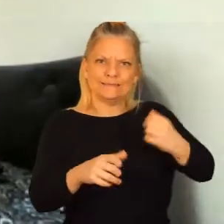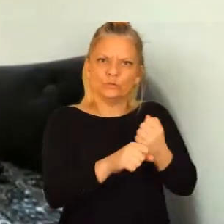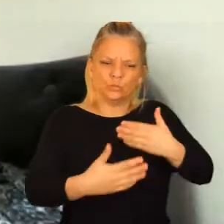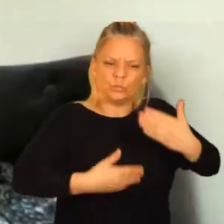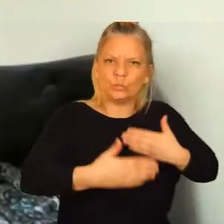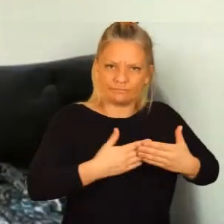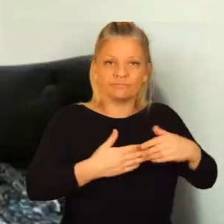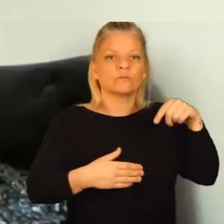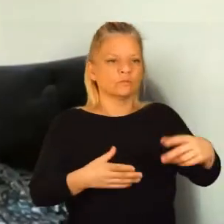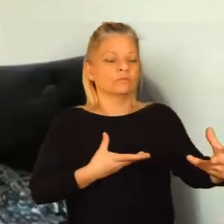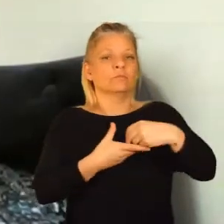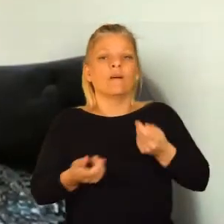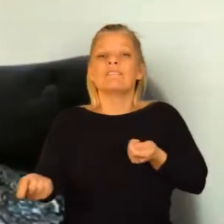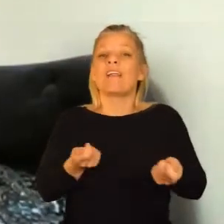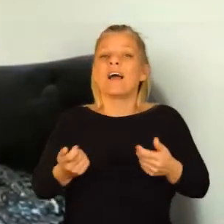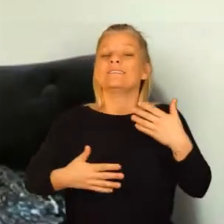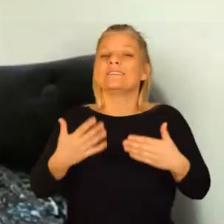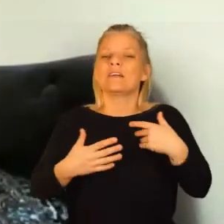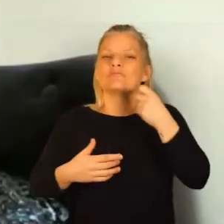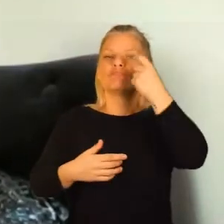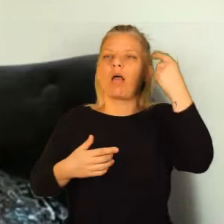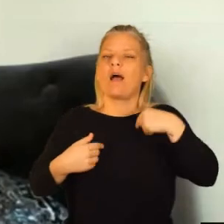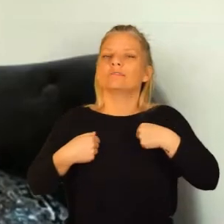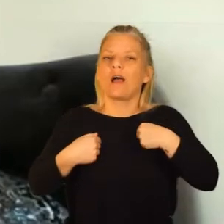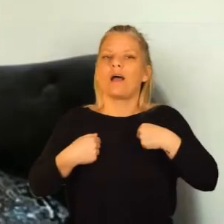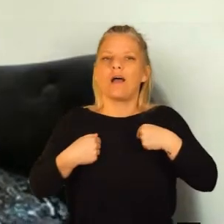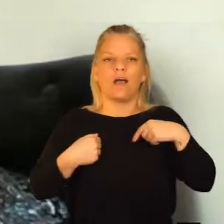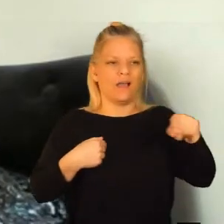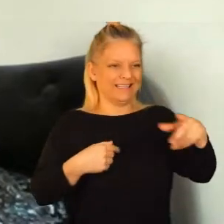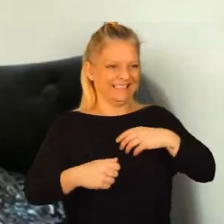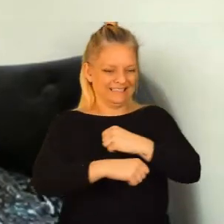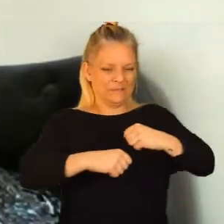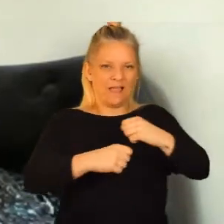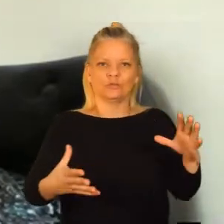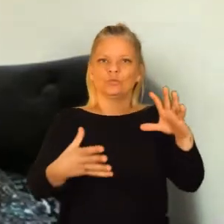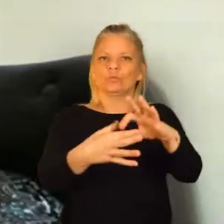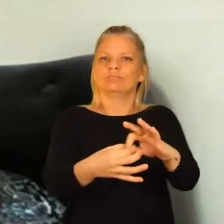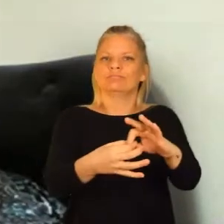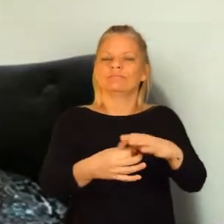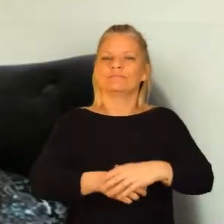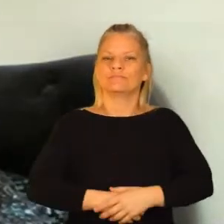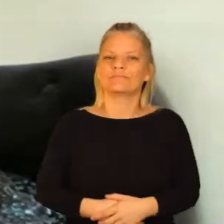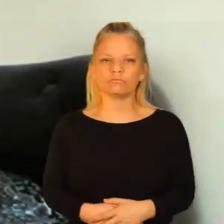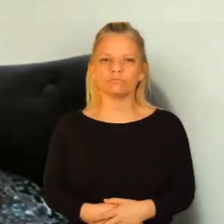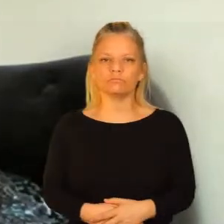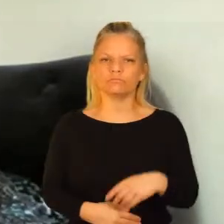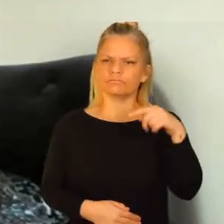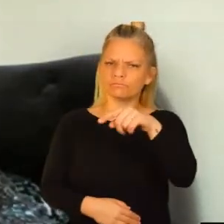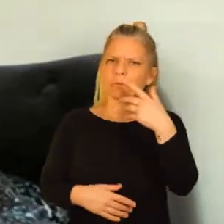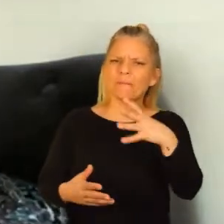Now I cringe a little bit when I look back on my early facilitations. You know just thinking that I'd got this idea that I needed to understand